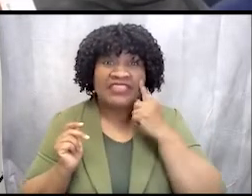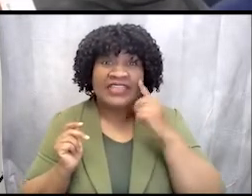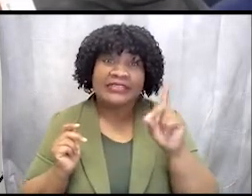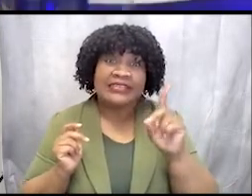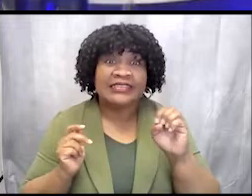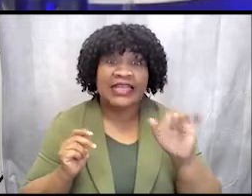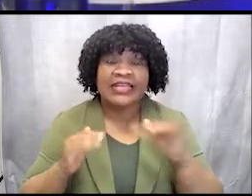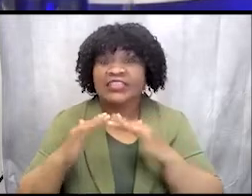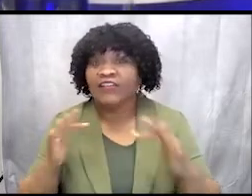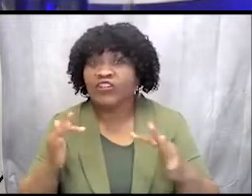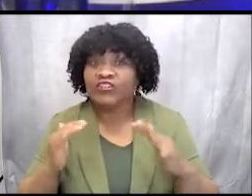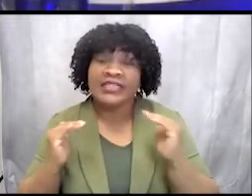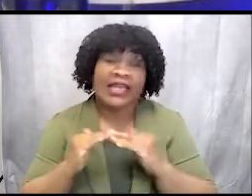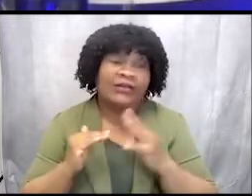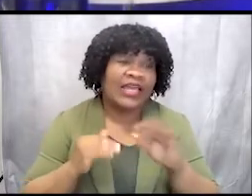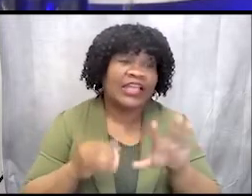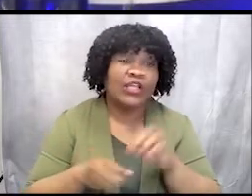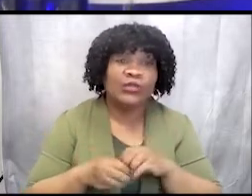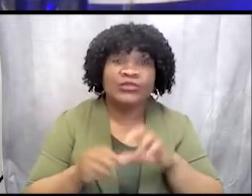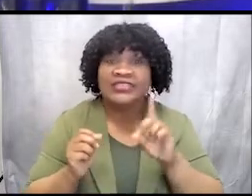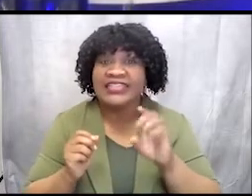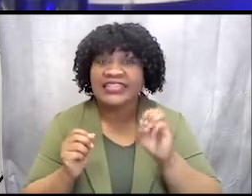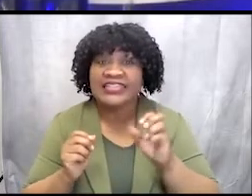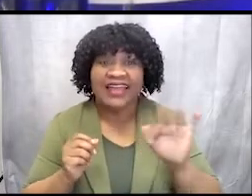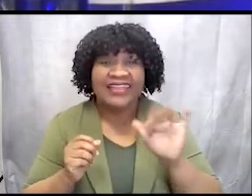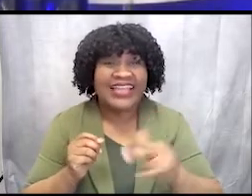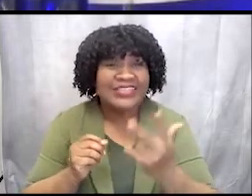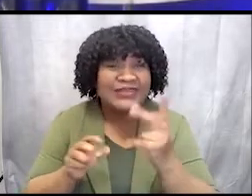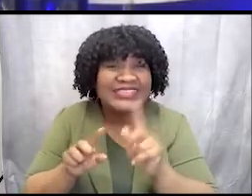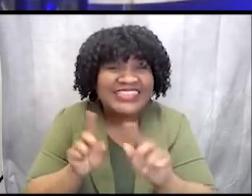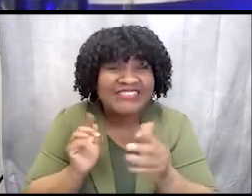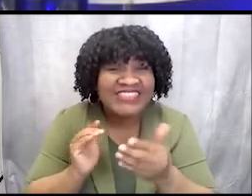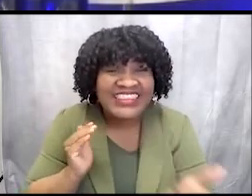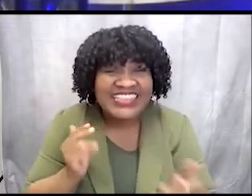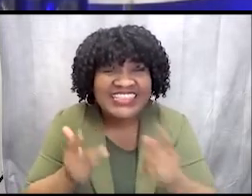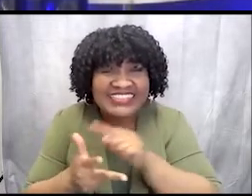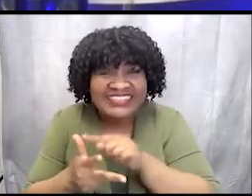Diversity, equity, and inclusion are three different things, right?